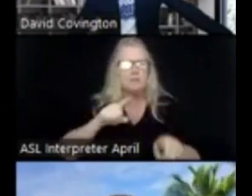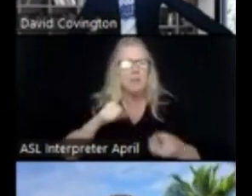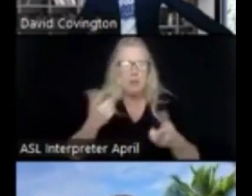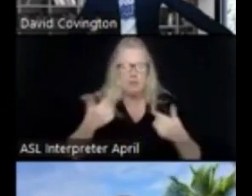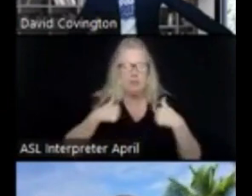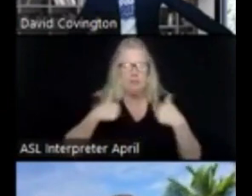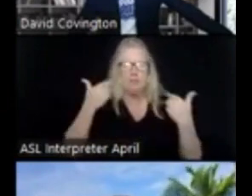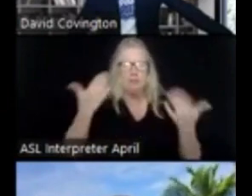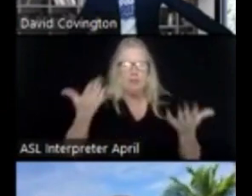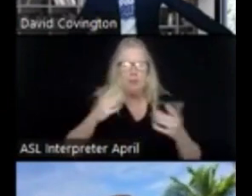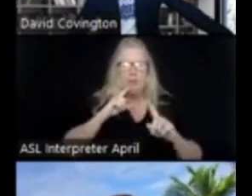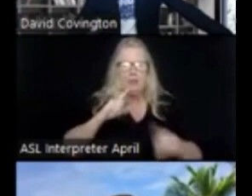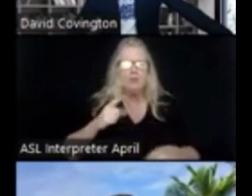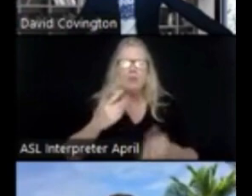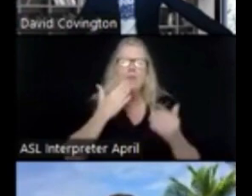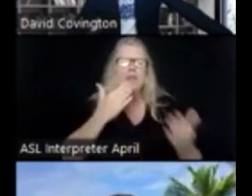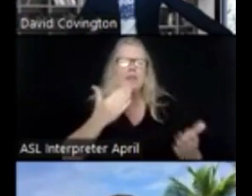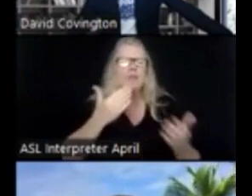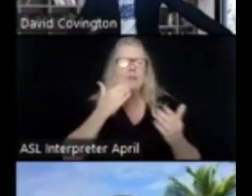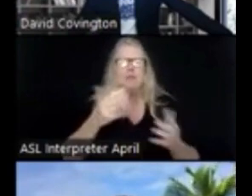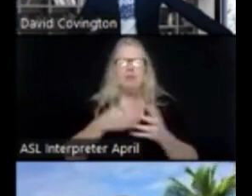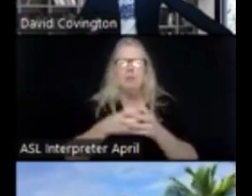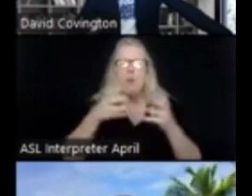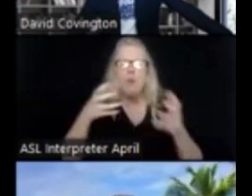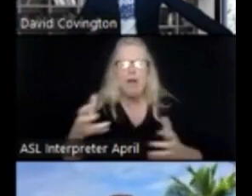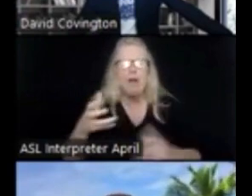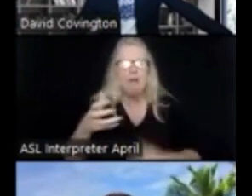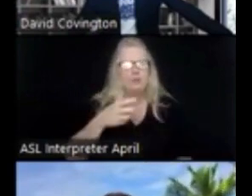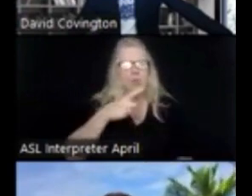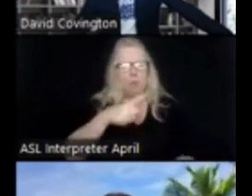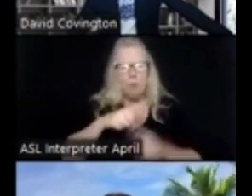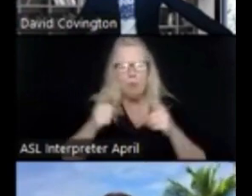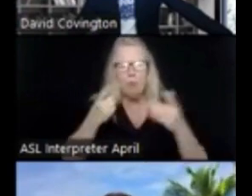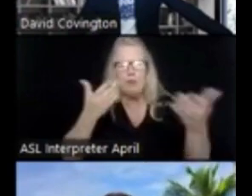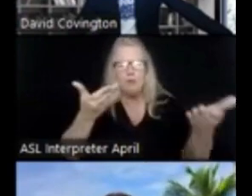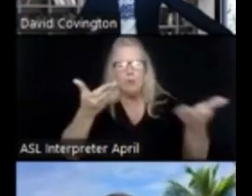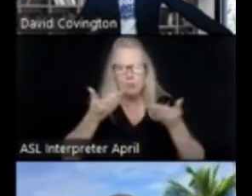I THANK YOU SO MUCH FOR WHAT YOU ARE PROVIDING AT THIS POINT IN TIME AND I